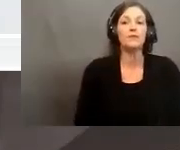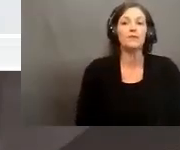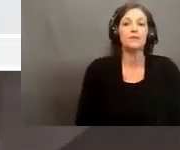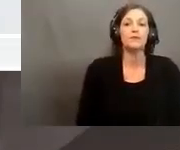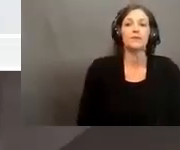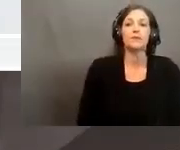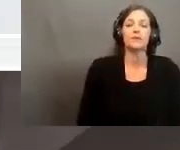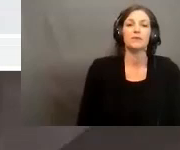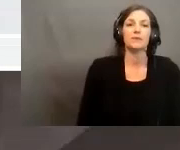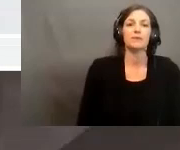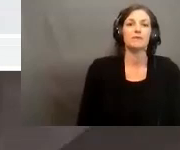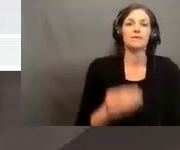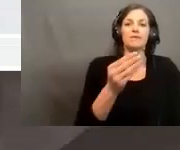A couple more 12:32:20 questions if we have time.